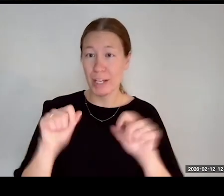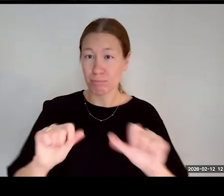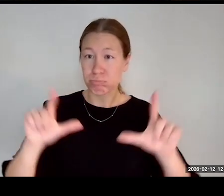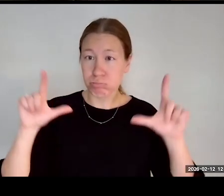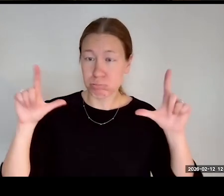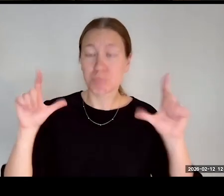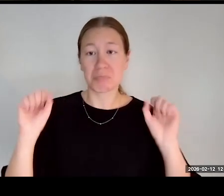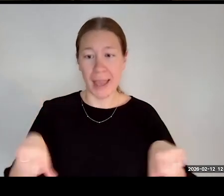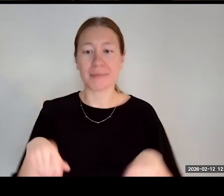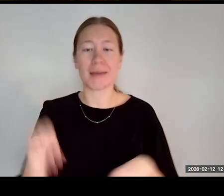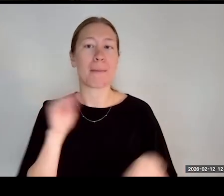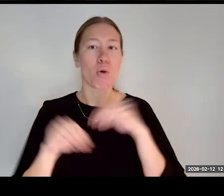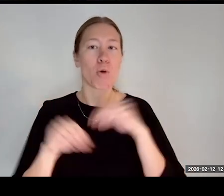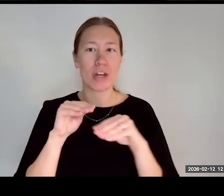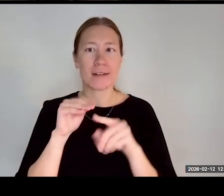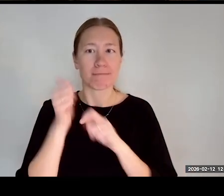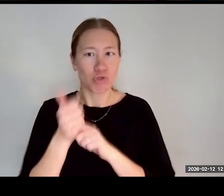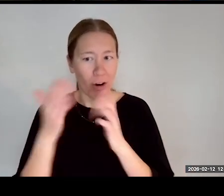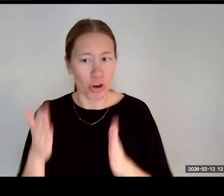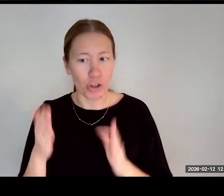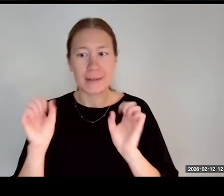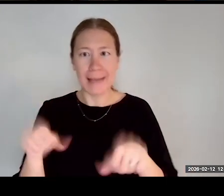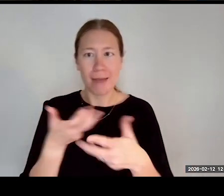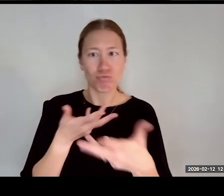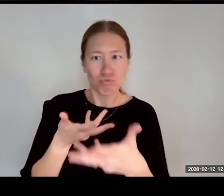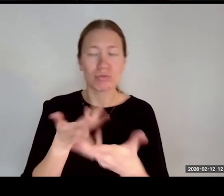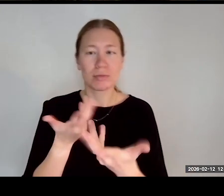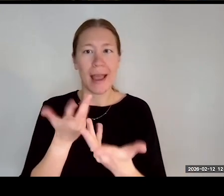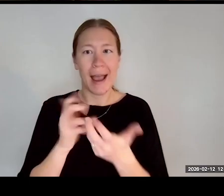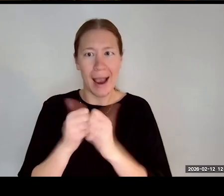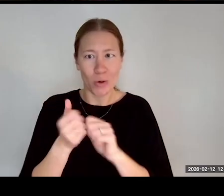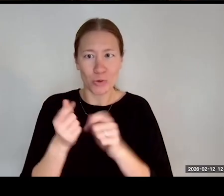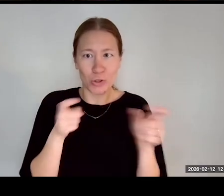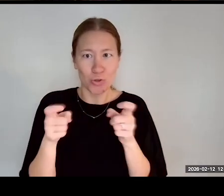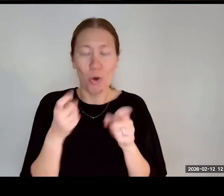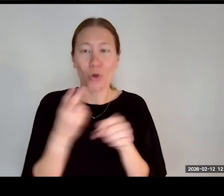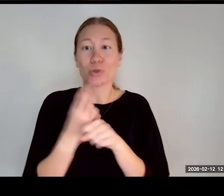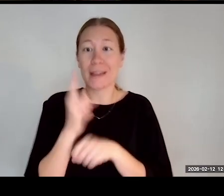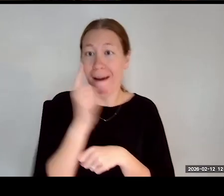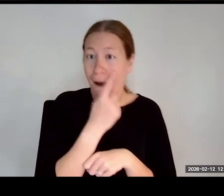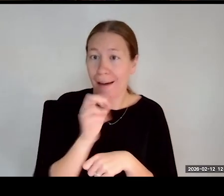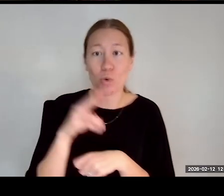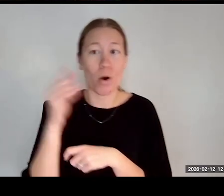that can actually allow someone to interact with content just using the motion of their eyes or their head or a different body part that, again,